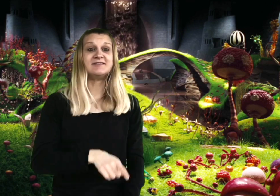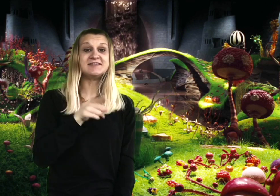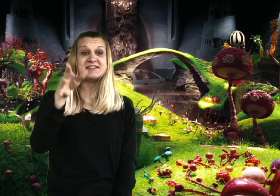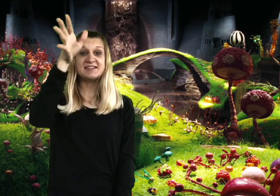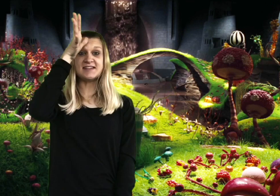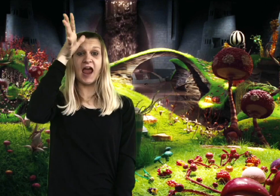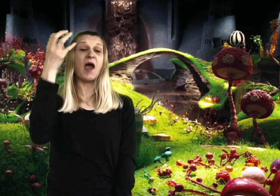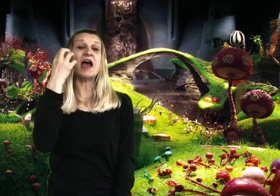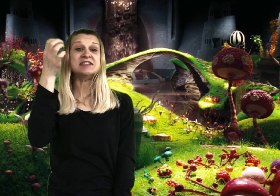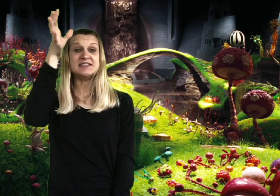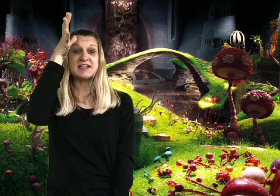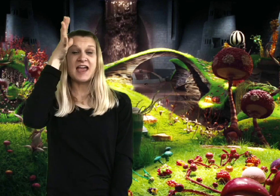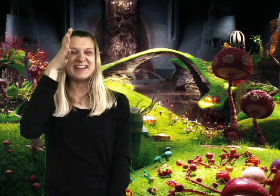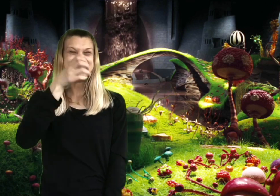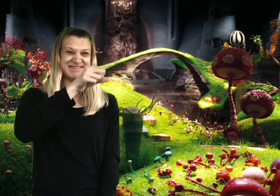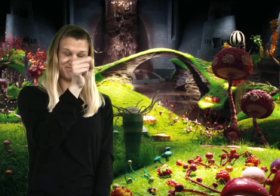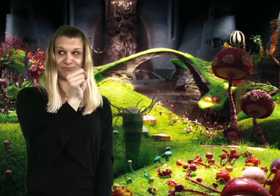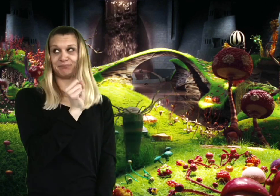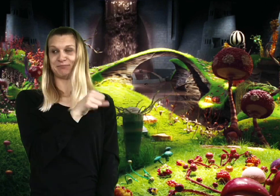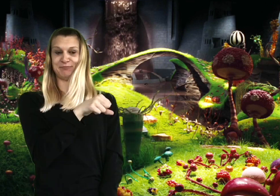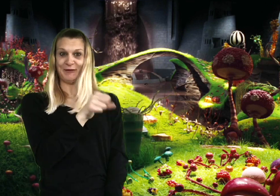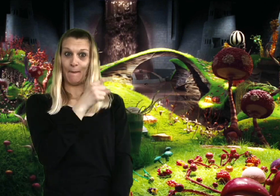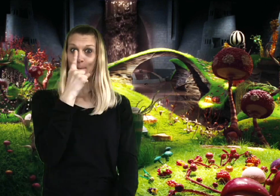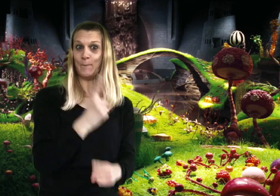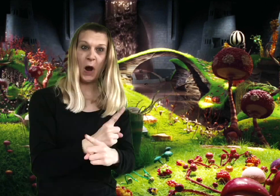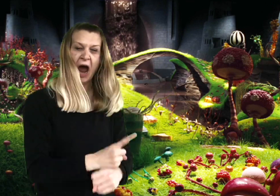"Quite right," said Mr. Gloop.